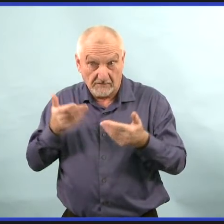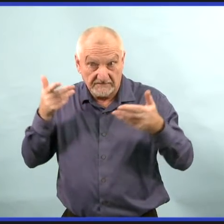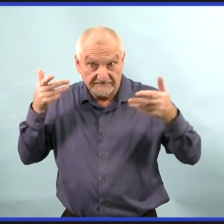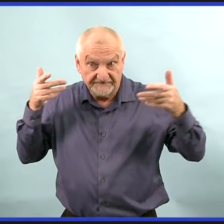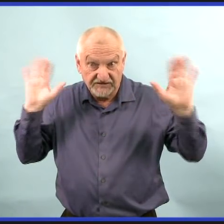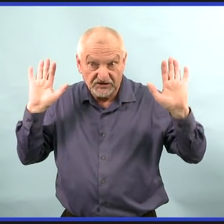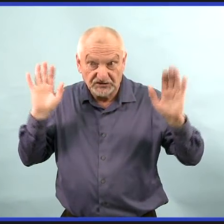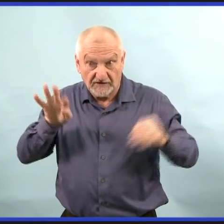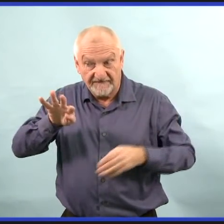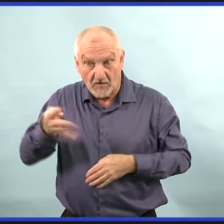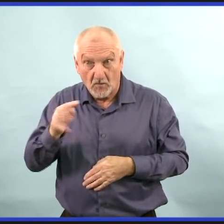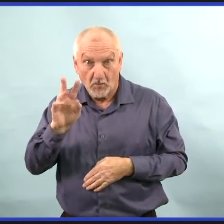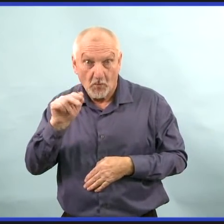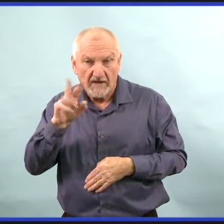yes at the this point it's too